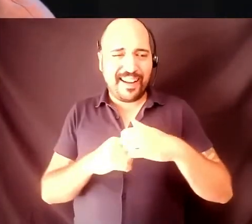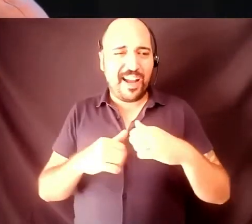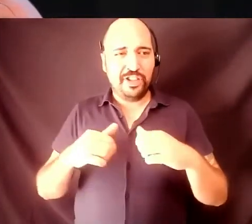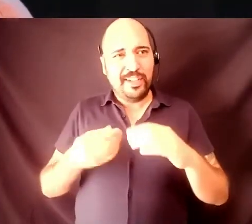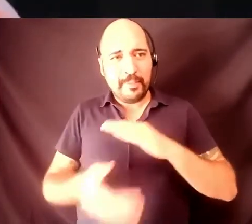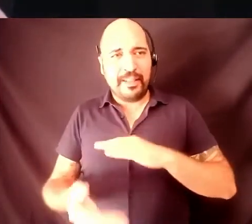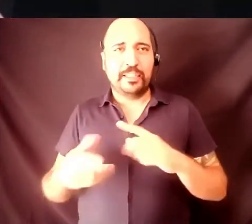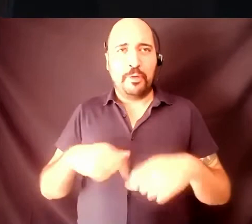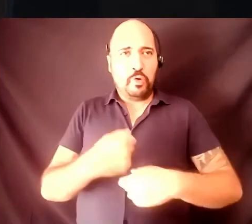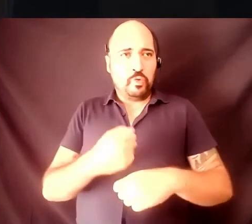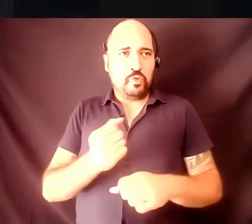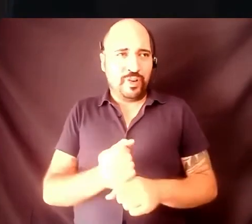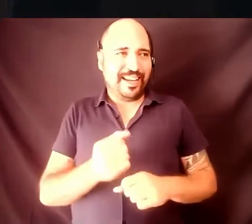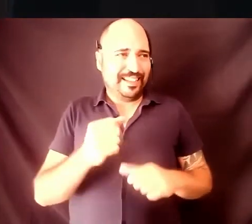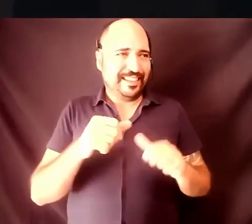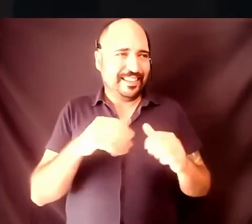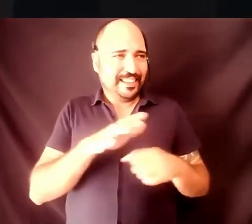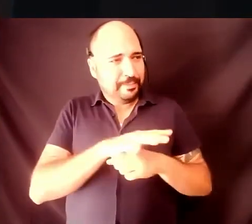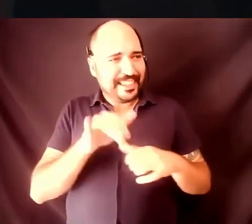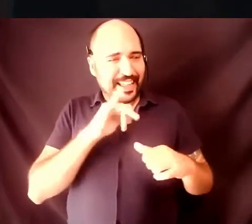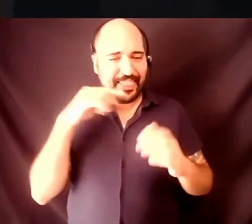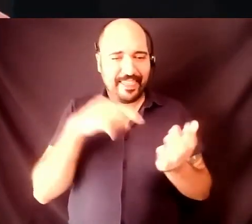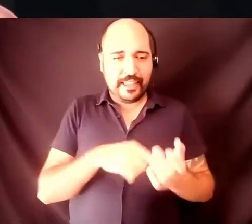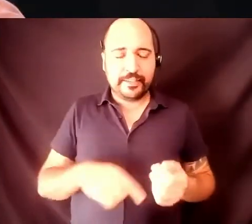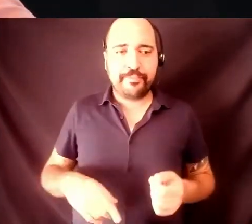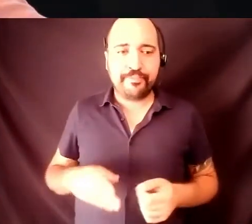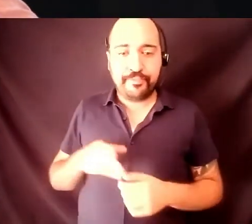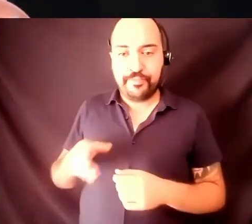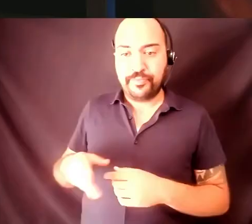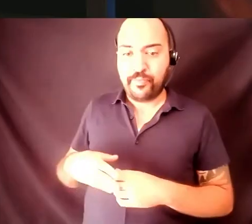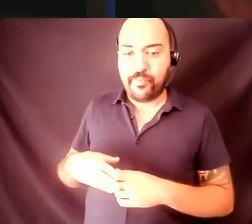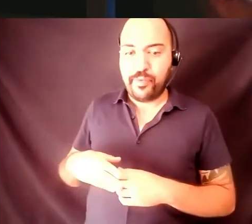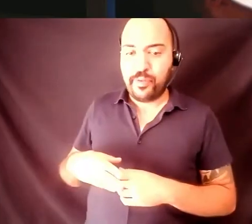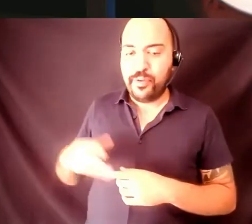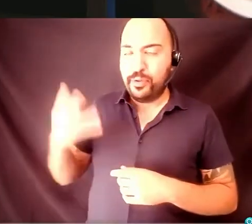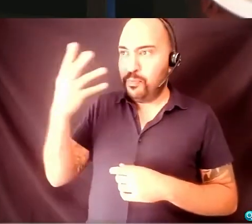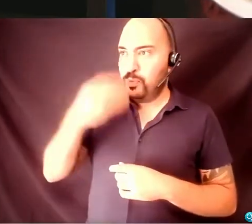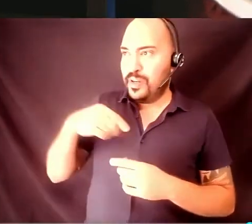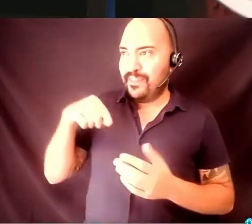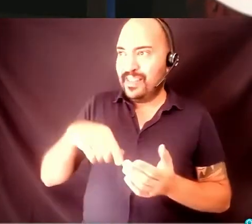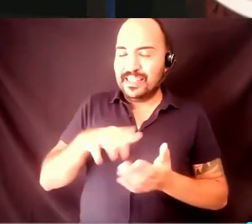space like this? I think the beauty of this space is -- we talk about the space being a co-teacher for teachers.